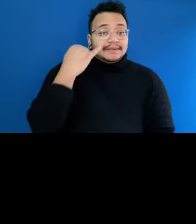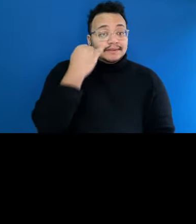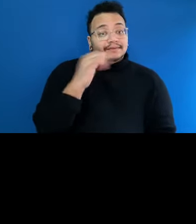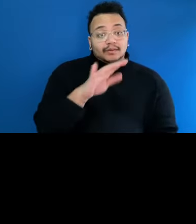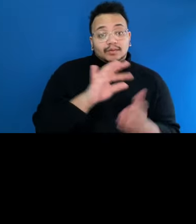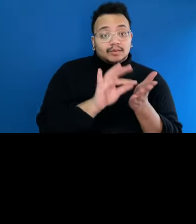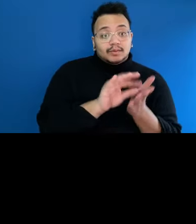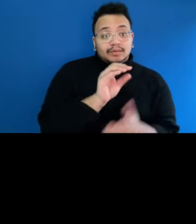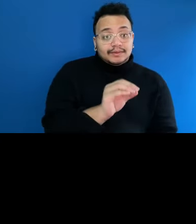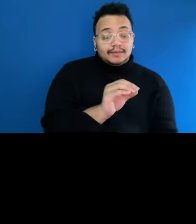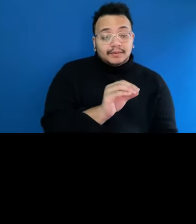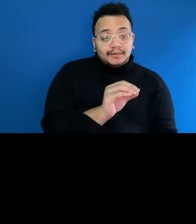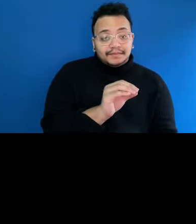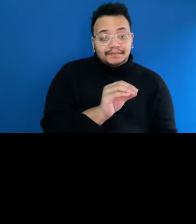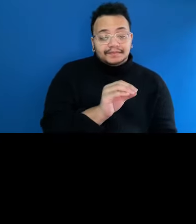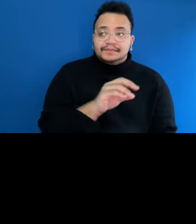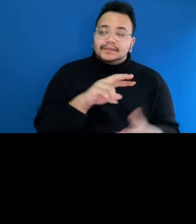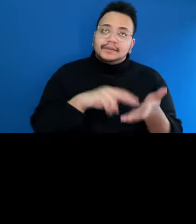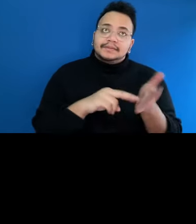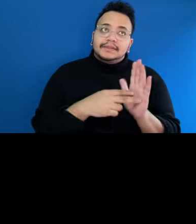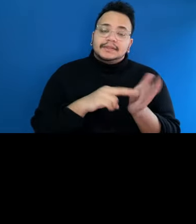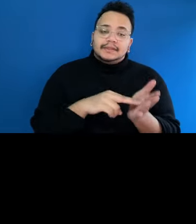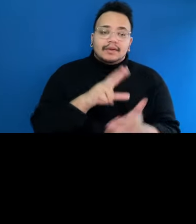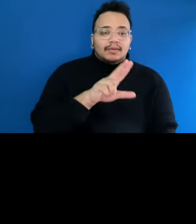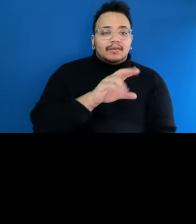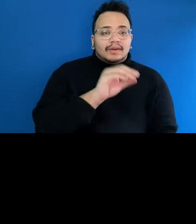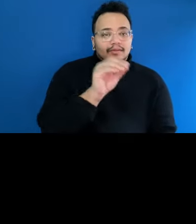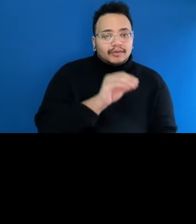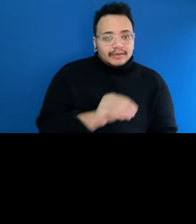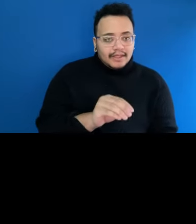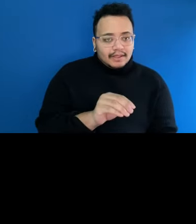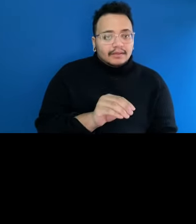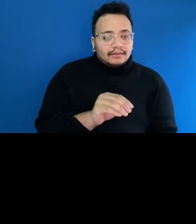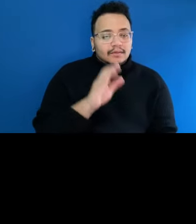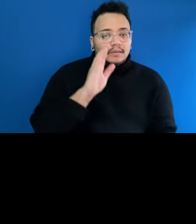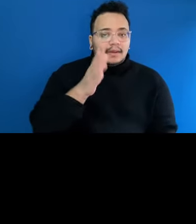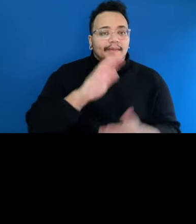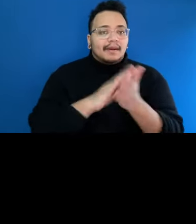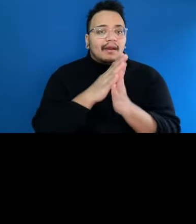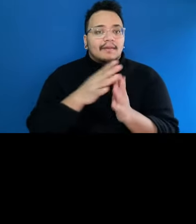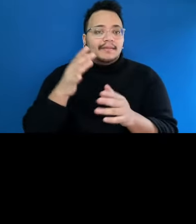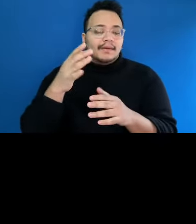you had like a 3% chance of being alcoholic. If you had three ACEs,